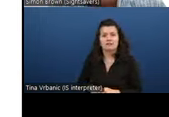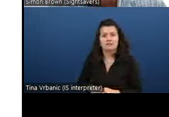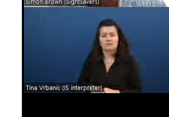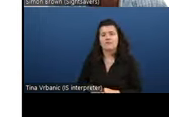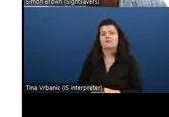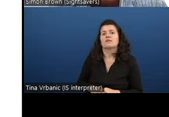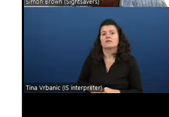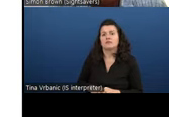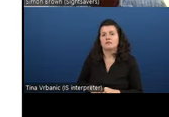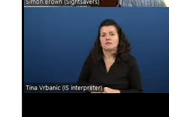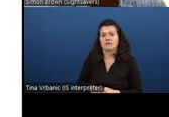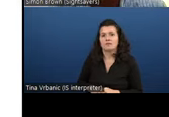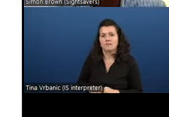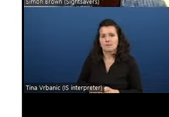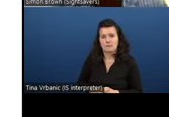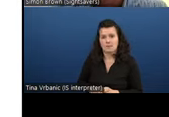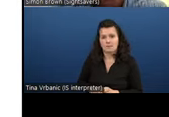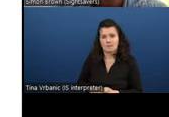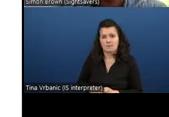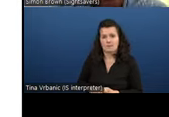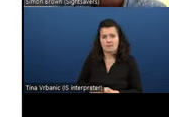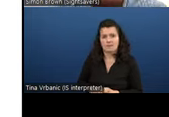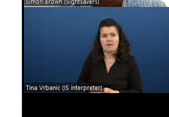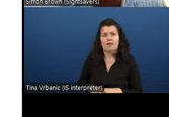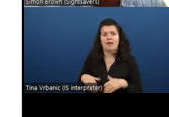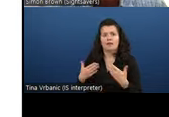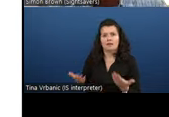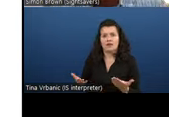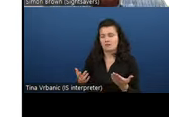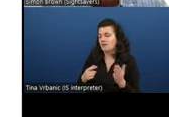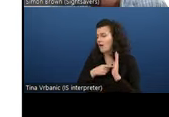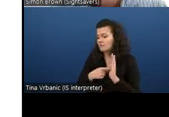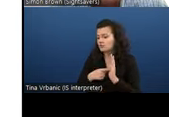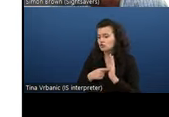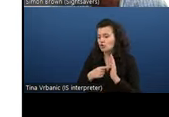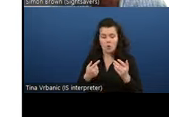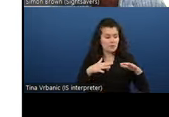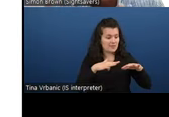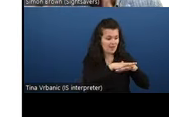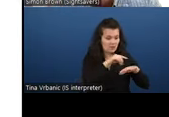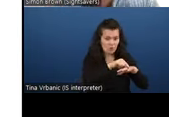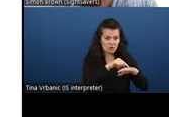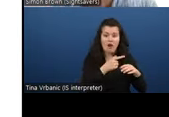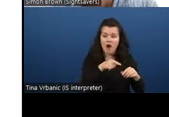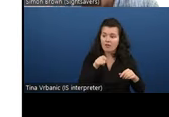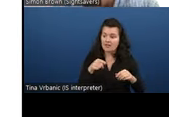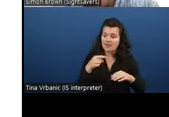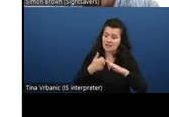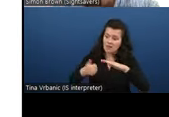Very brilliantly explains employer links, select employee, inclusive of people with